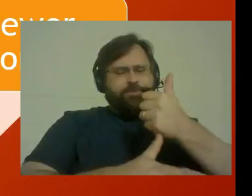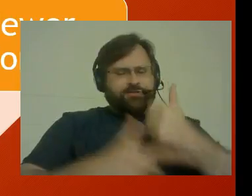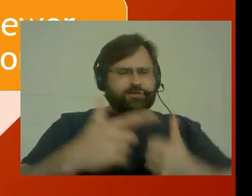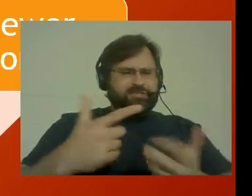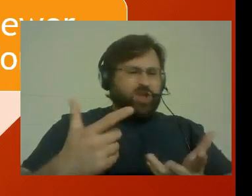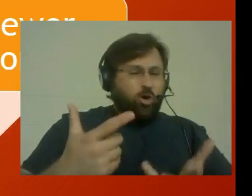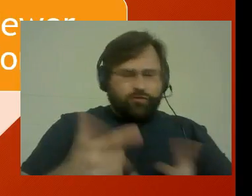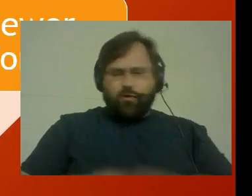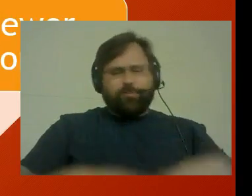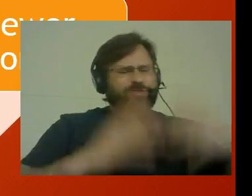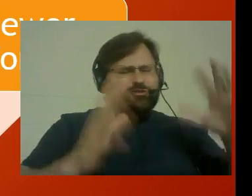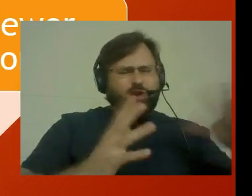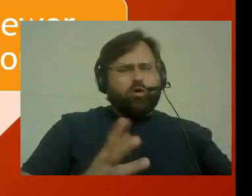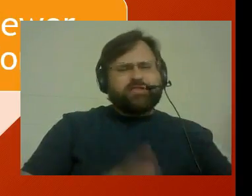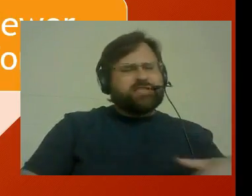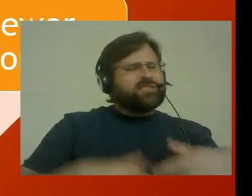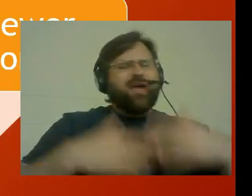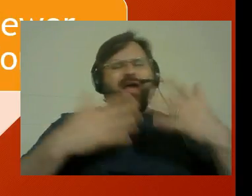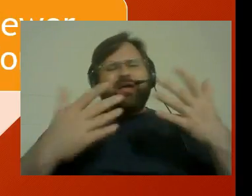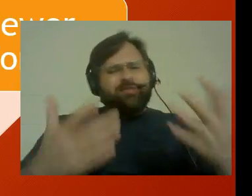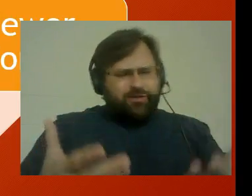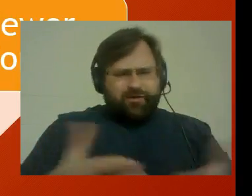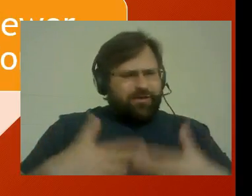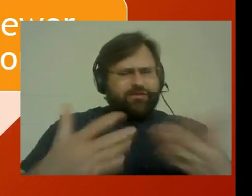so this is the older form those are the origins then you let you have the